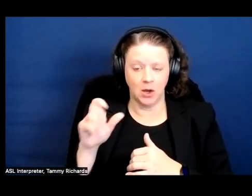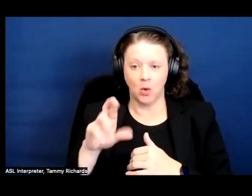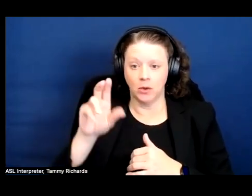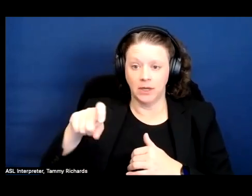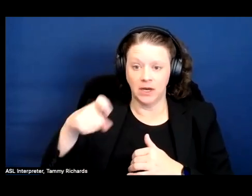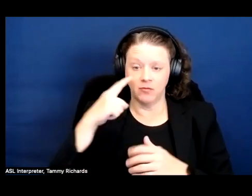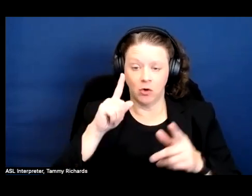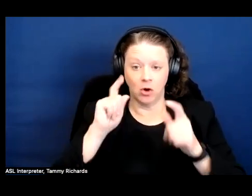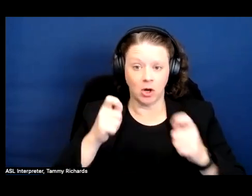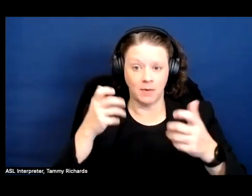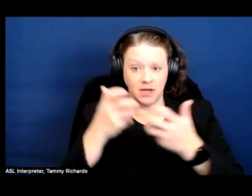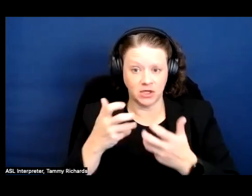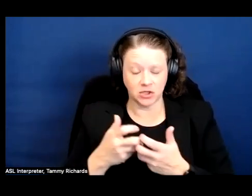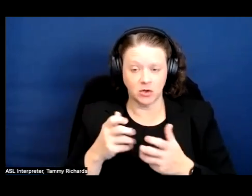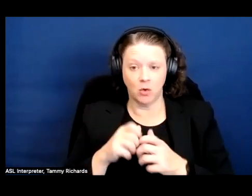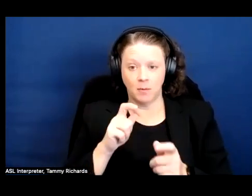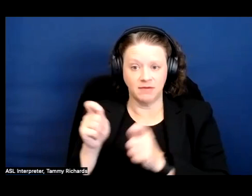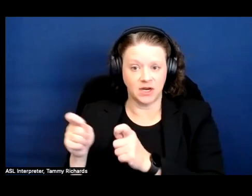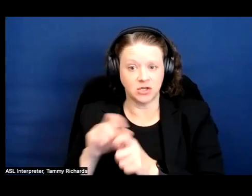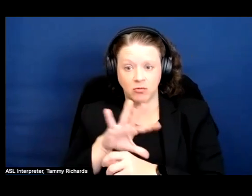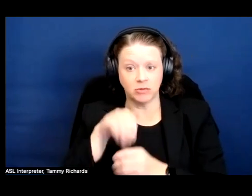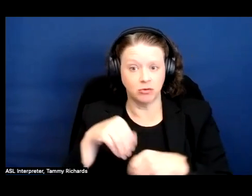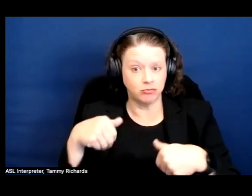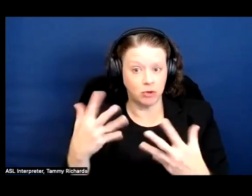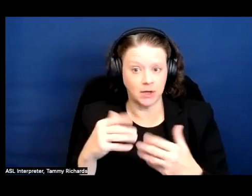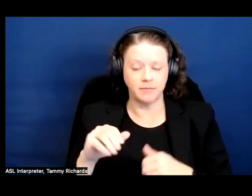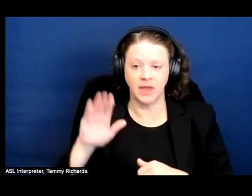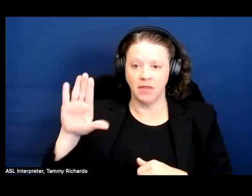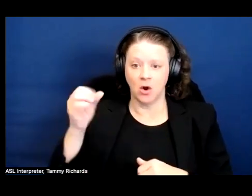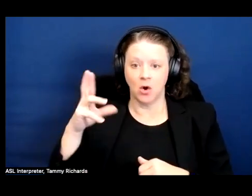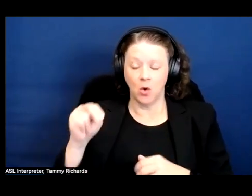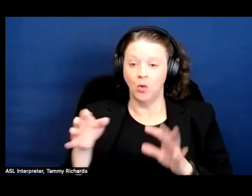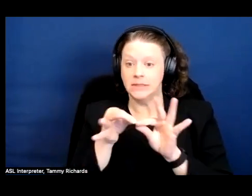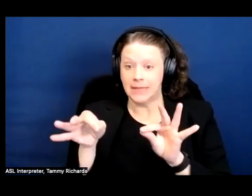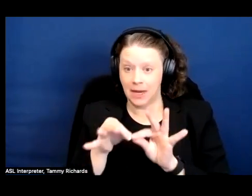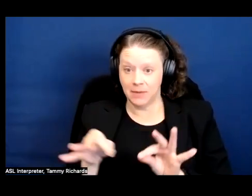A slide on California Bill AB 468, which some people might have heard of,